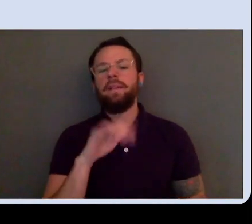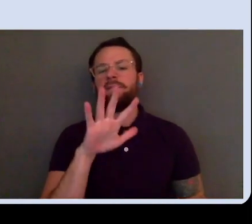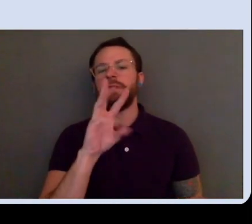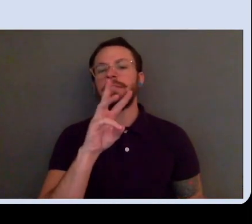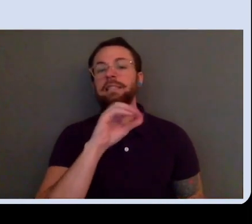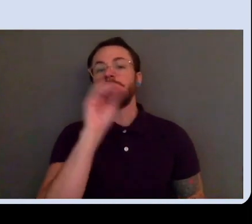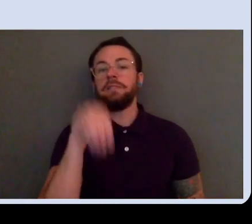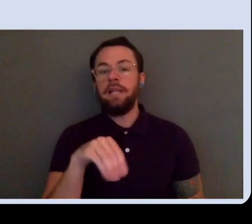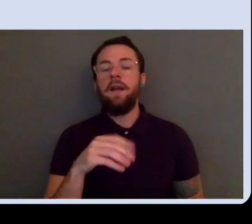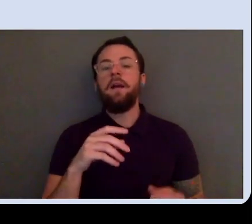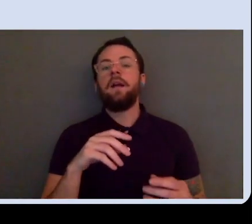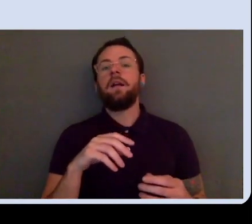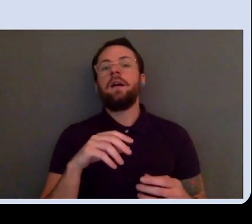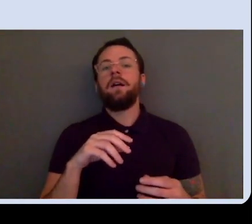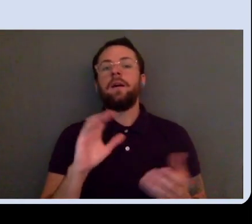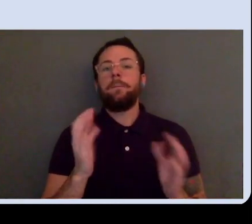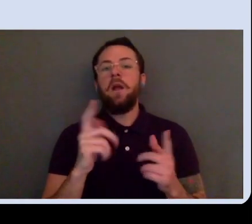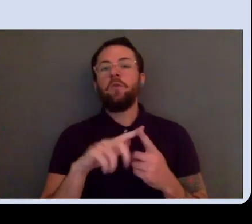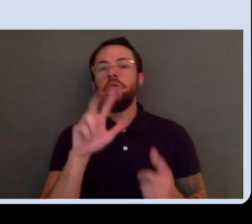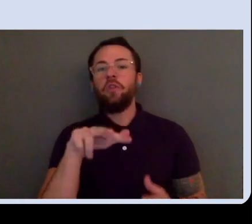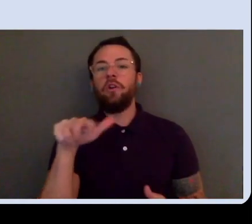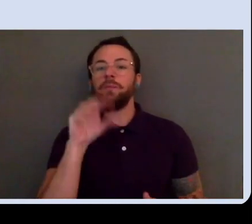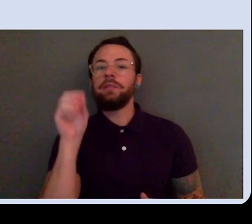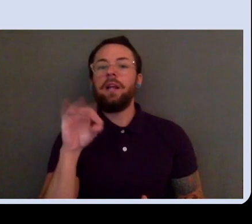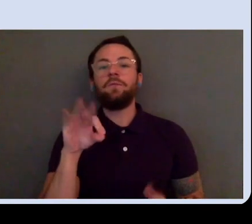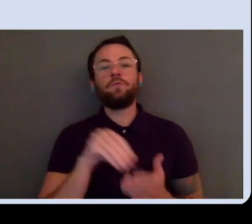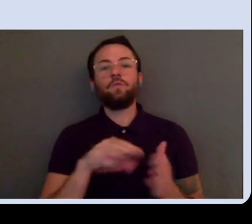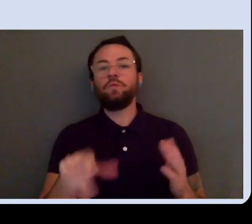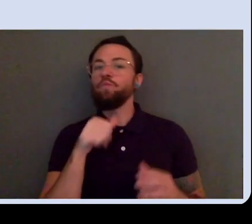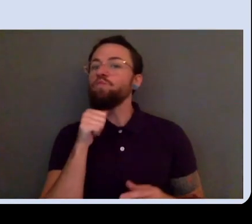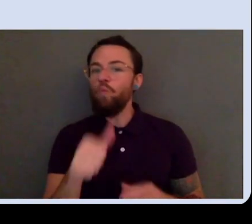F They are more likely to be called names, to be bullied.